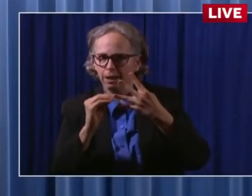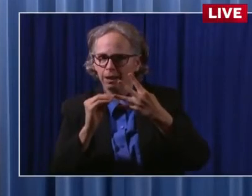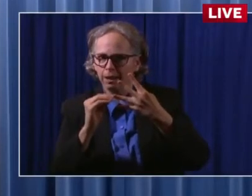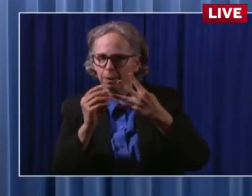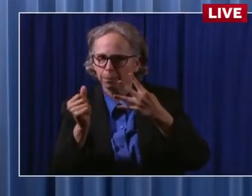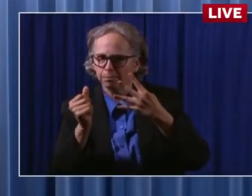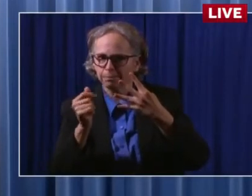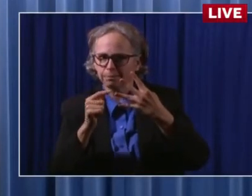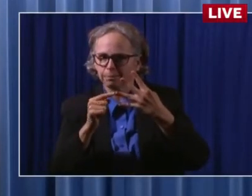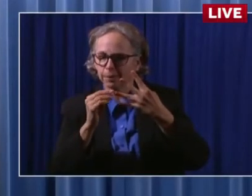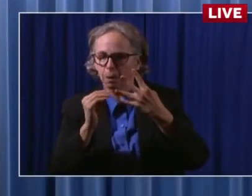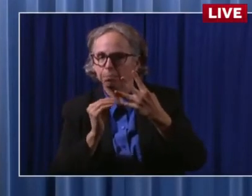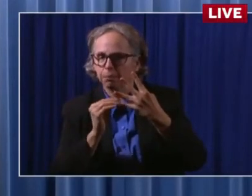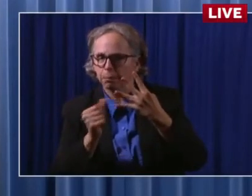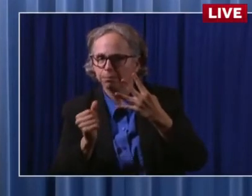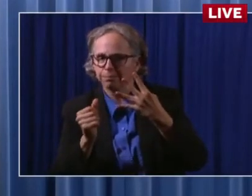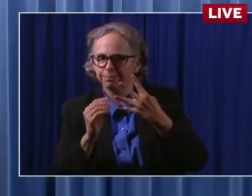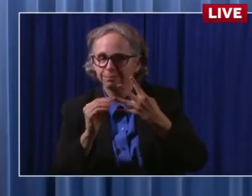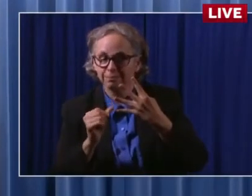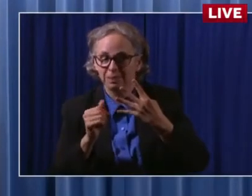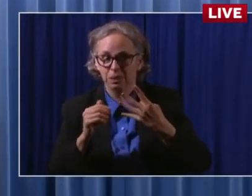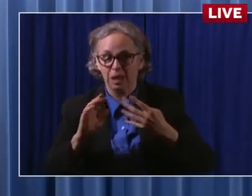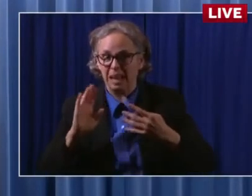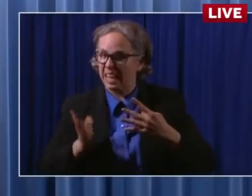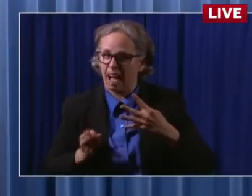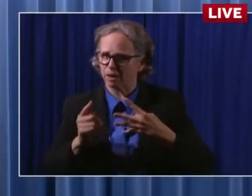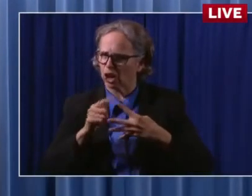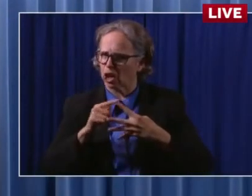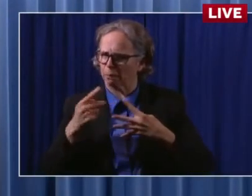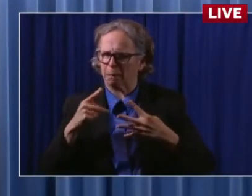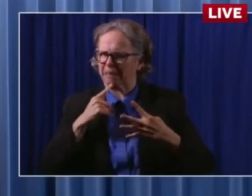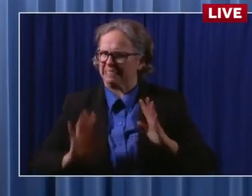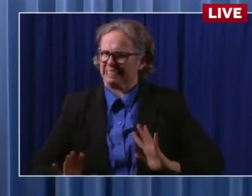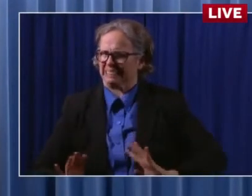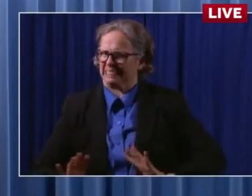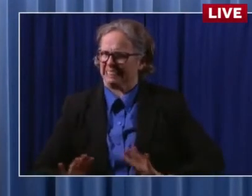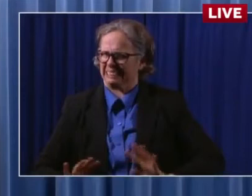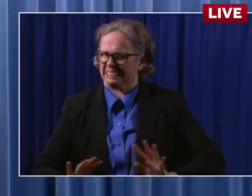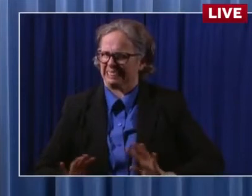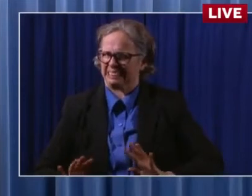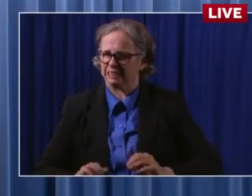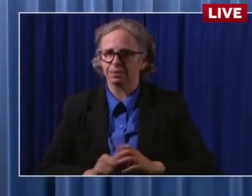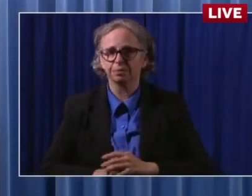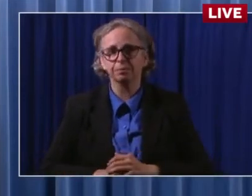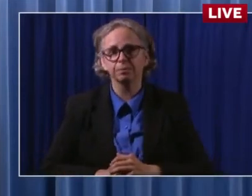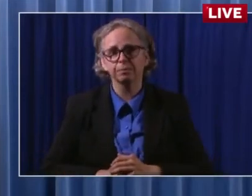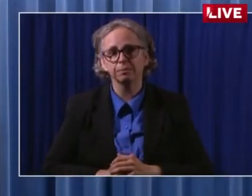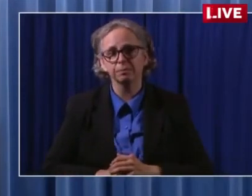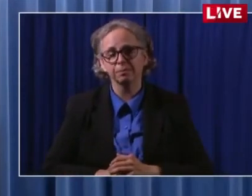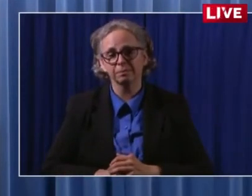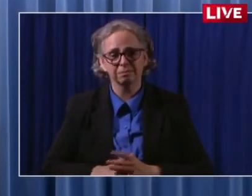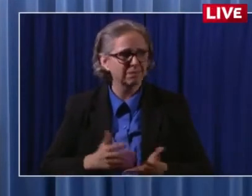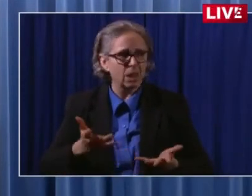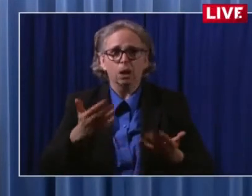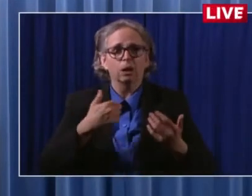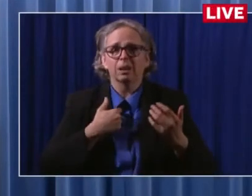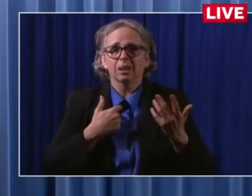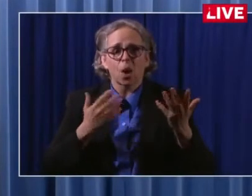WILL THESE NUMBERS CHANGE? WILL THESE COLORS CHANGE? YEAH, THEY ARE GOING TO CHANGE SOME WE HOPE WE START GETTING RID OF THERED, AND WE HOPE WE DON’T SEE PURPLE.